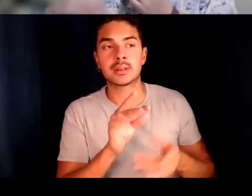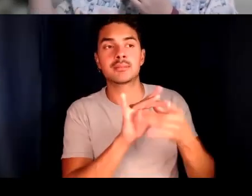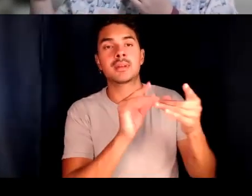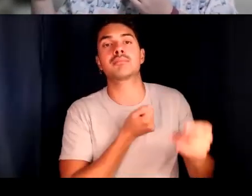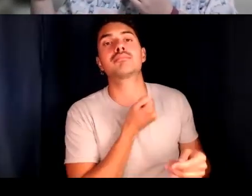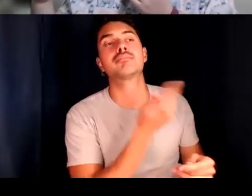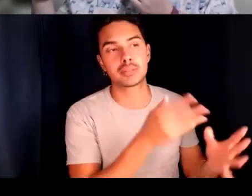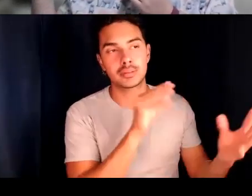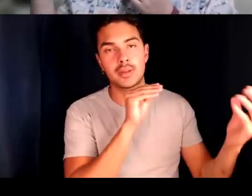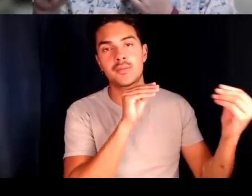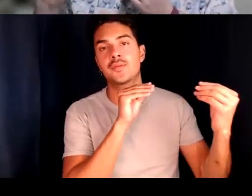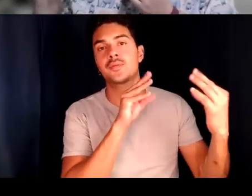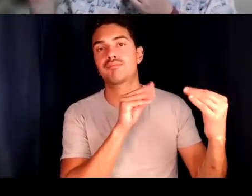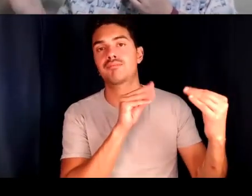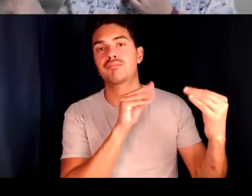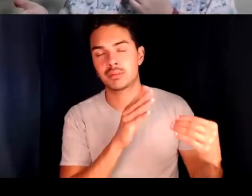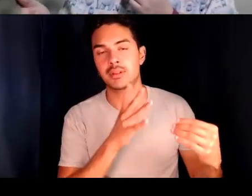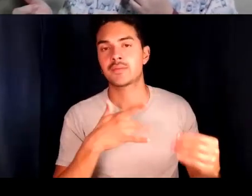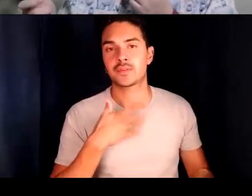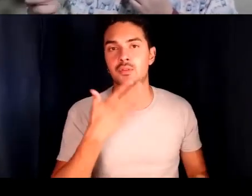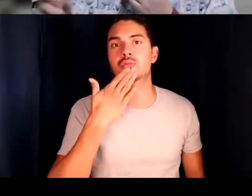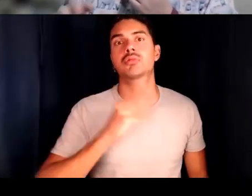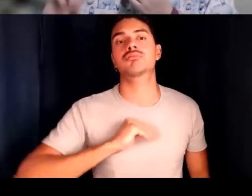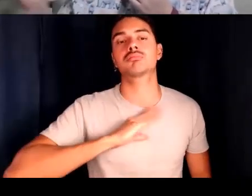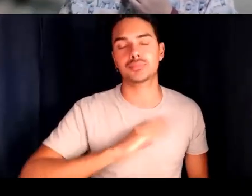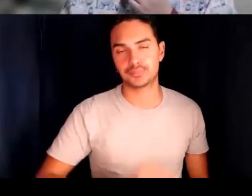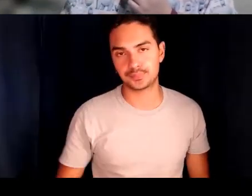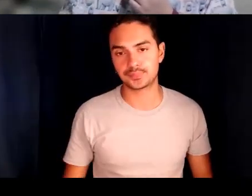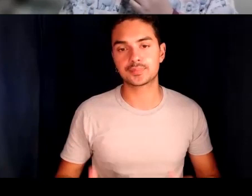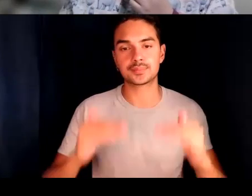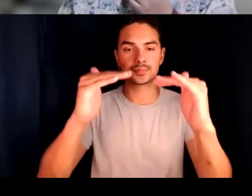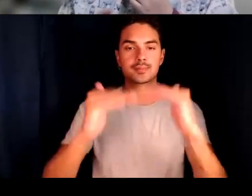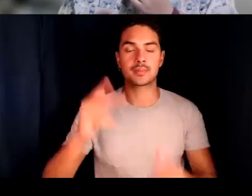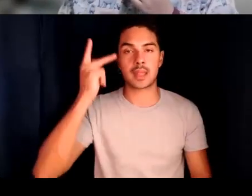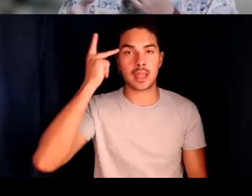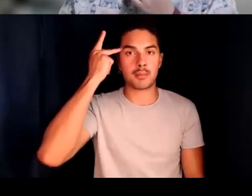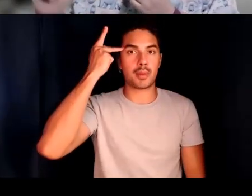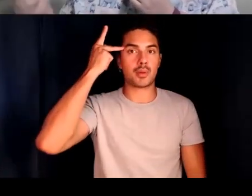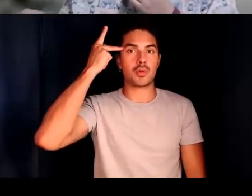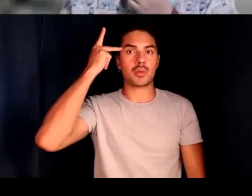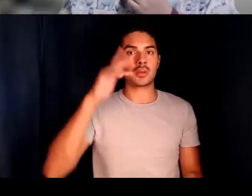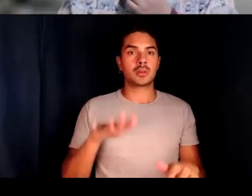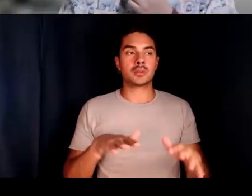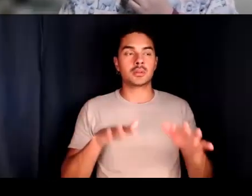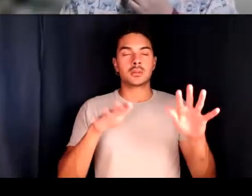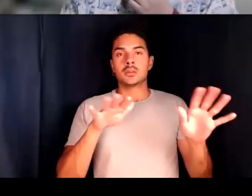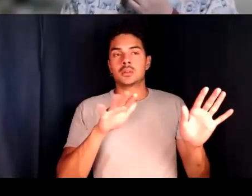And then there may be the distrust of others, distrust of situations could be intense enough to be,